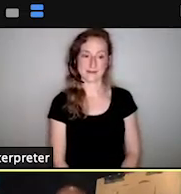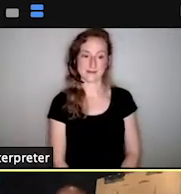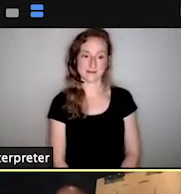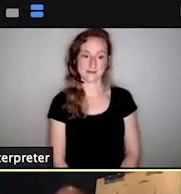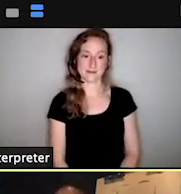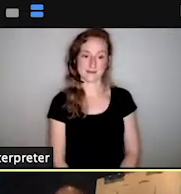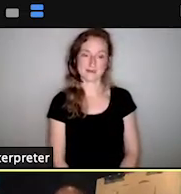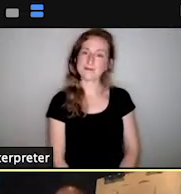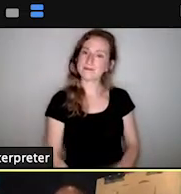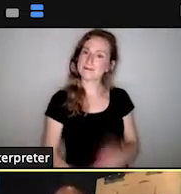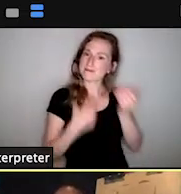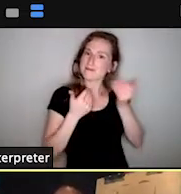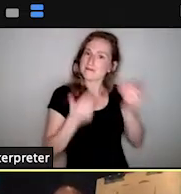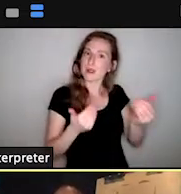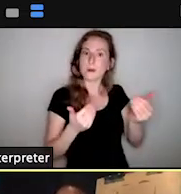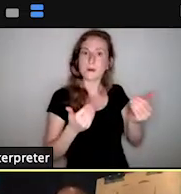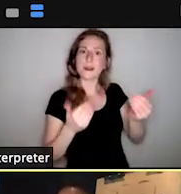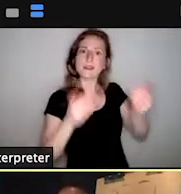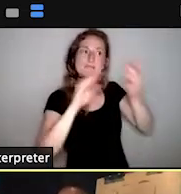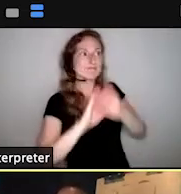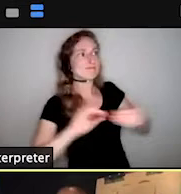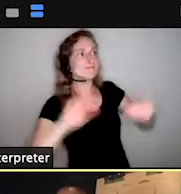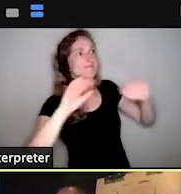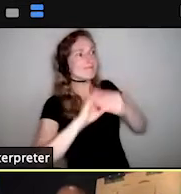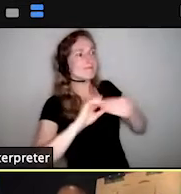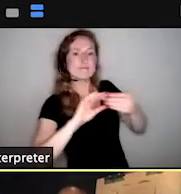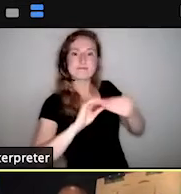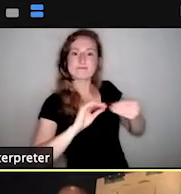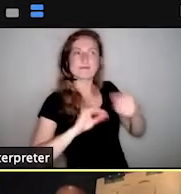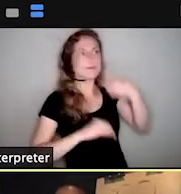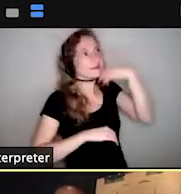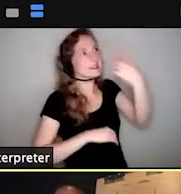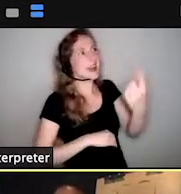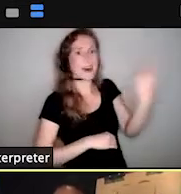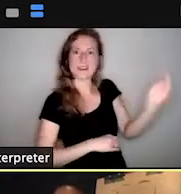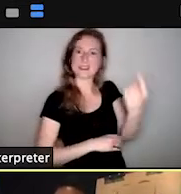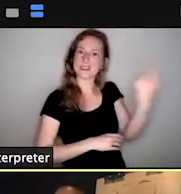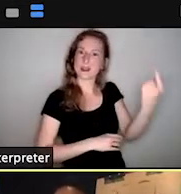Tell one of your family members or caregivers how you feel when you